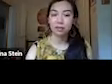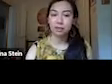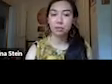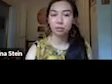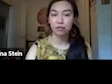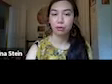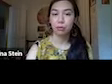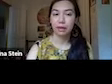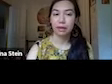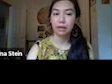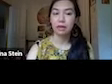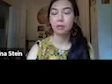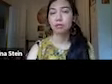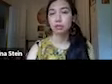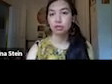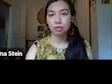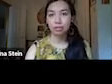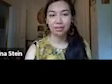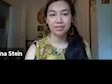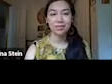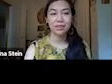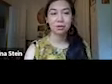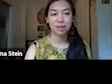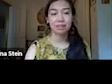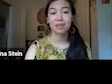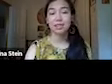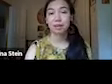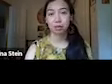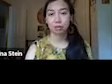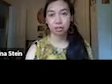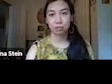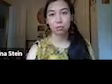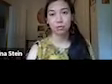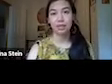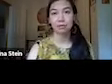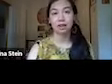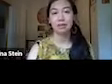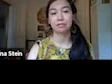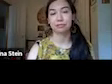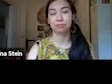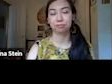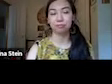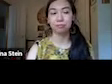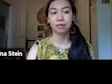to improve their wellbeing, and more than two thirds agreed that the arts make for a richer and more meaningful life.